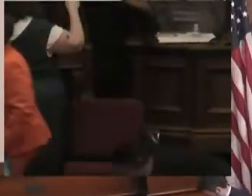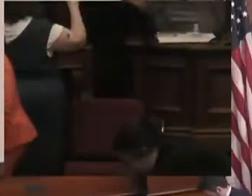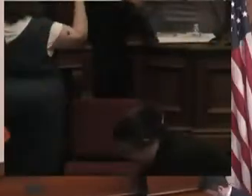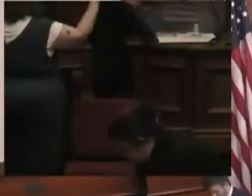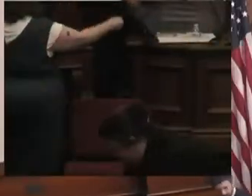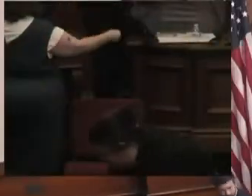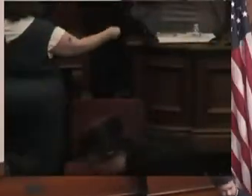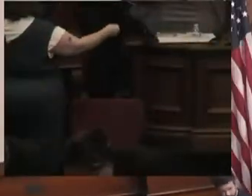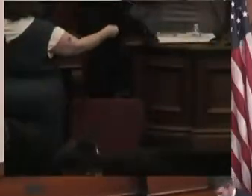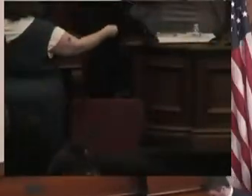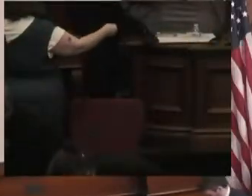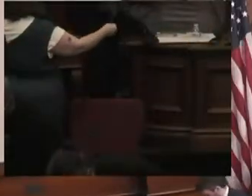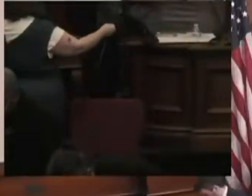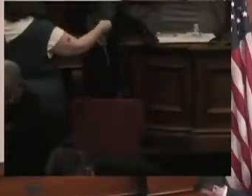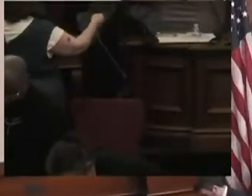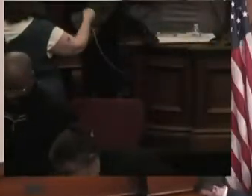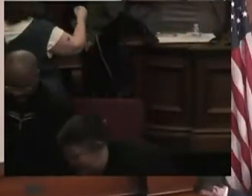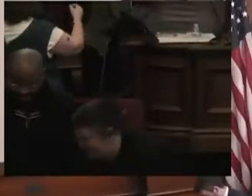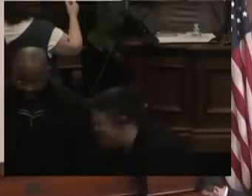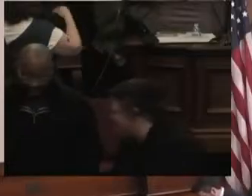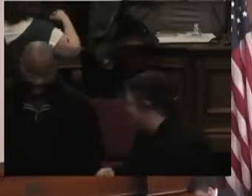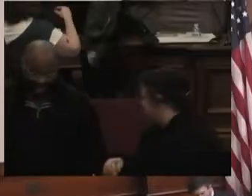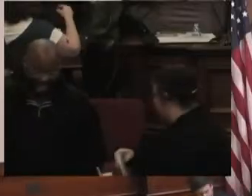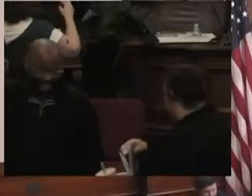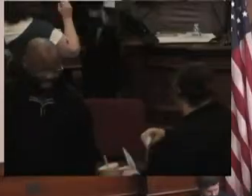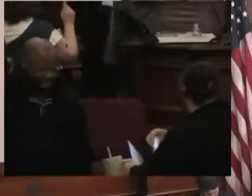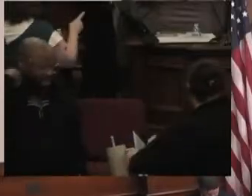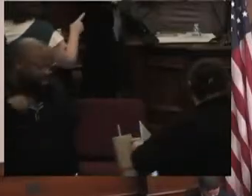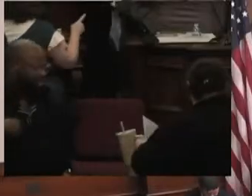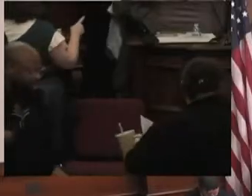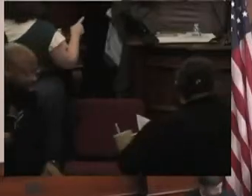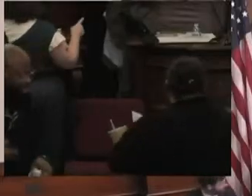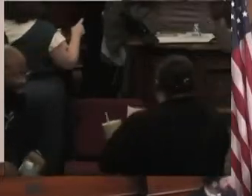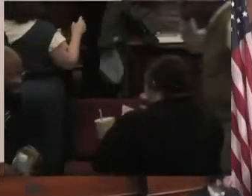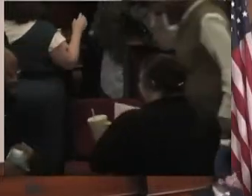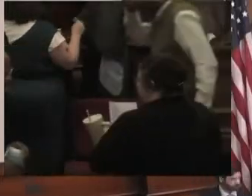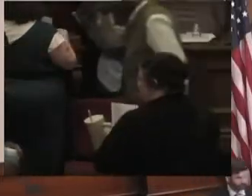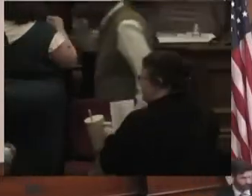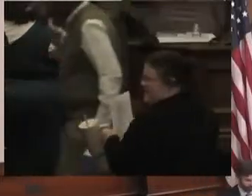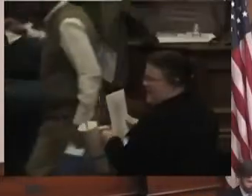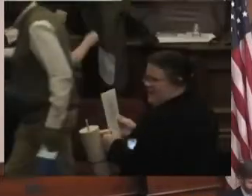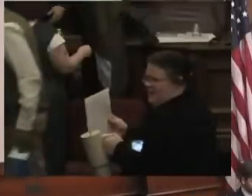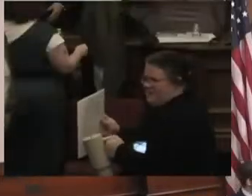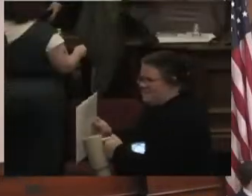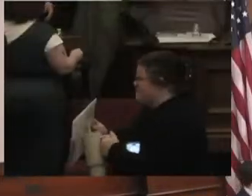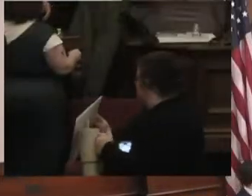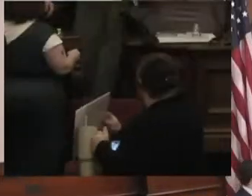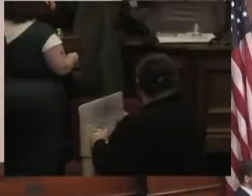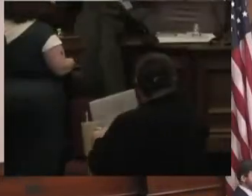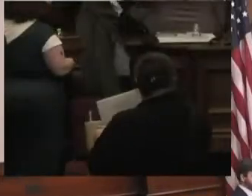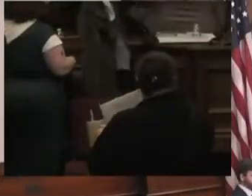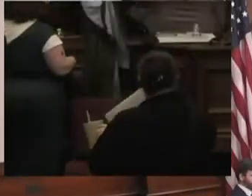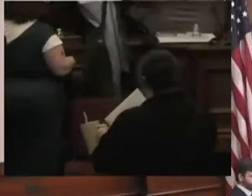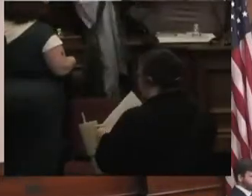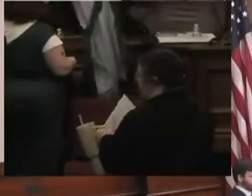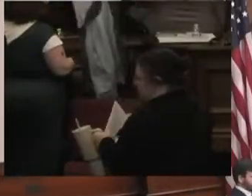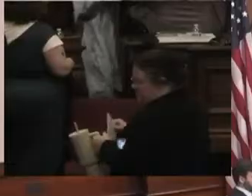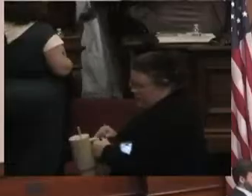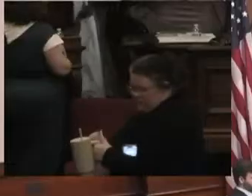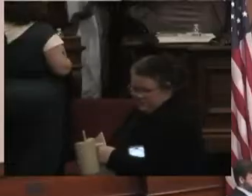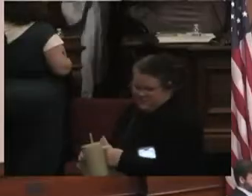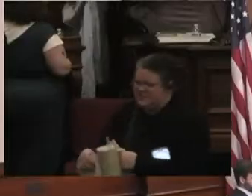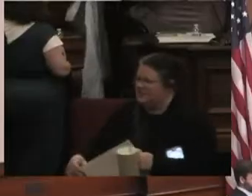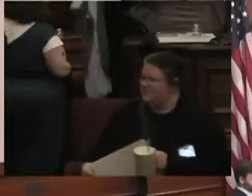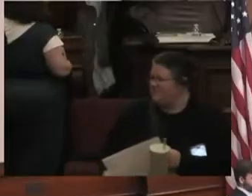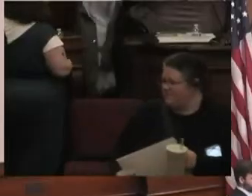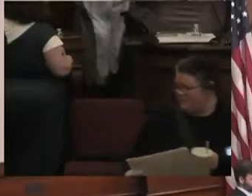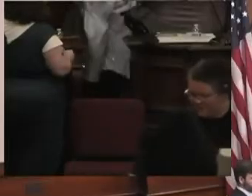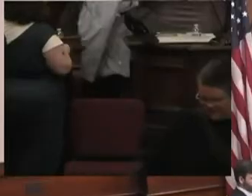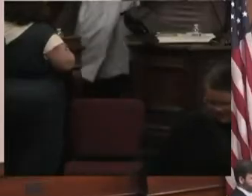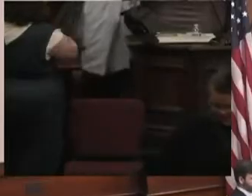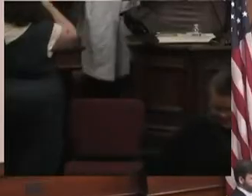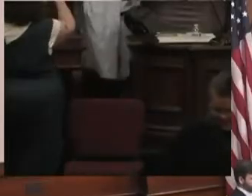back. But you don't need a vote.